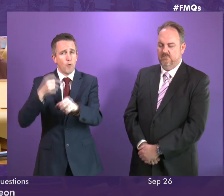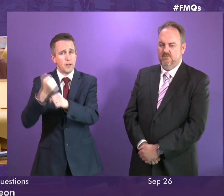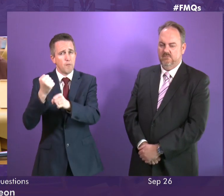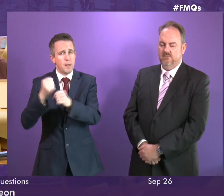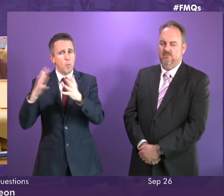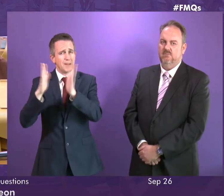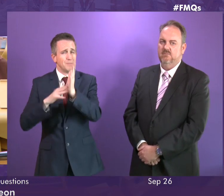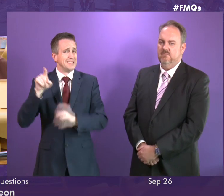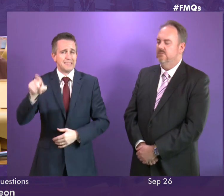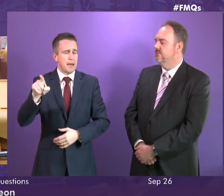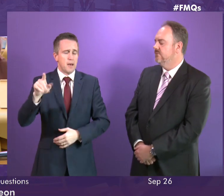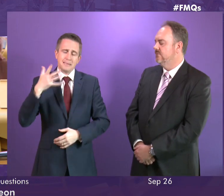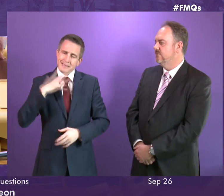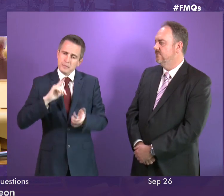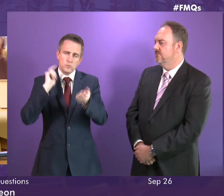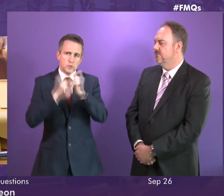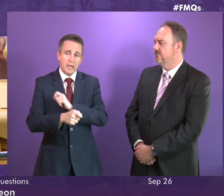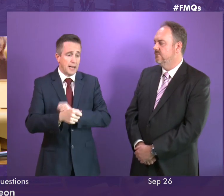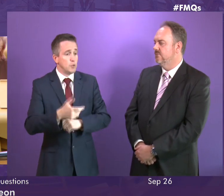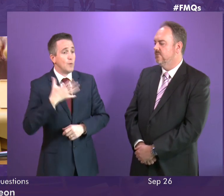at Westminster. I know that the Greens are already on board, so I call on Labour and